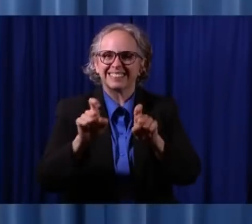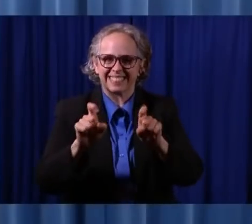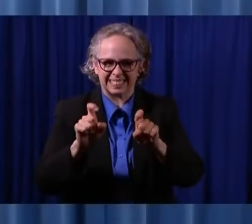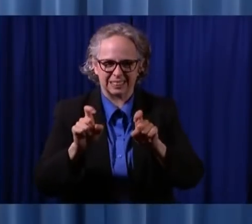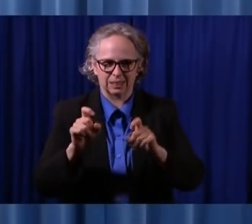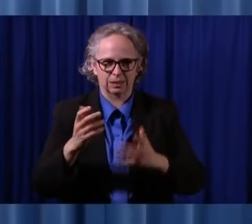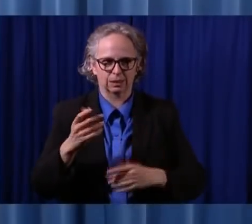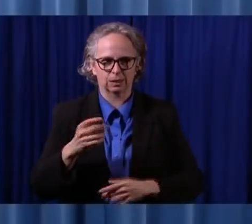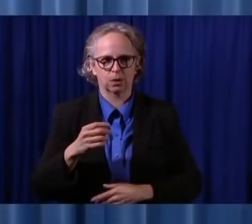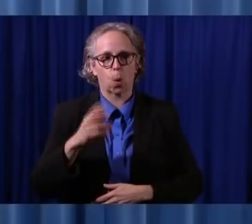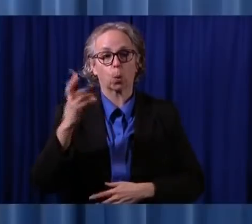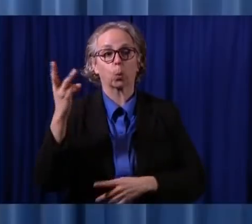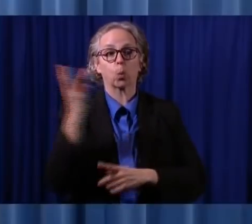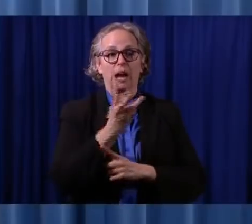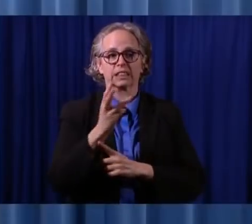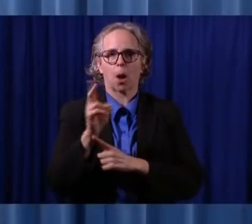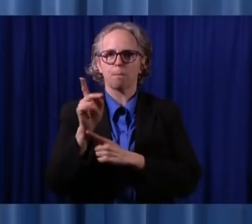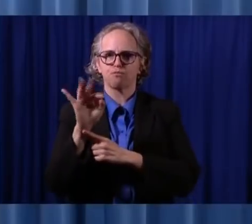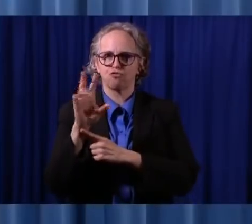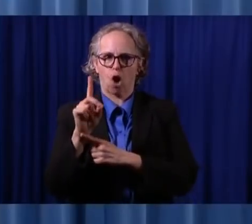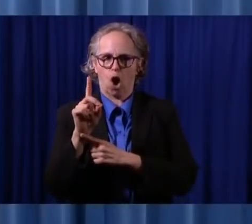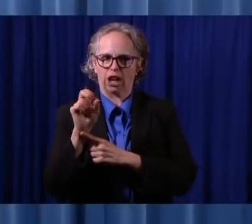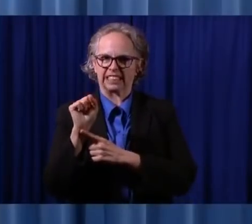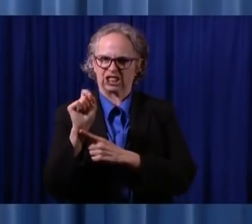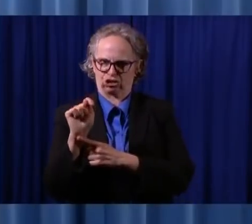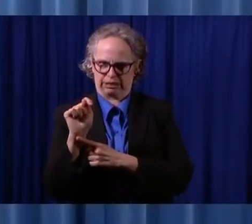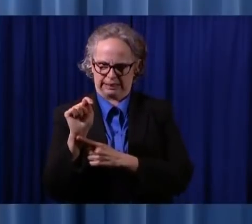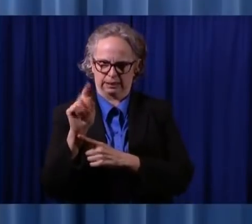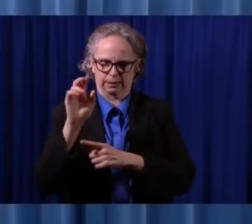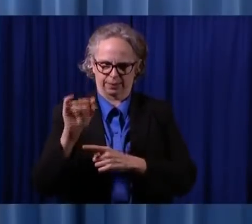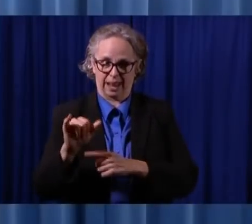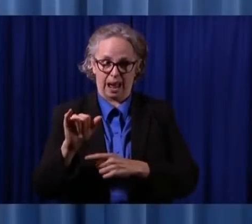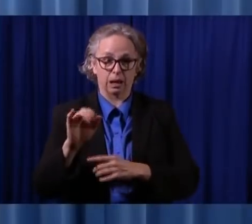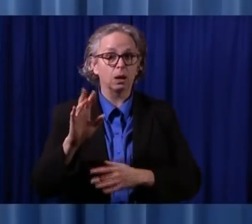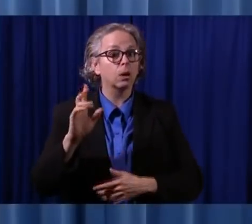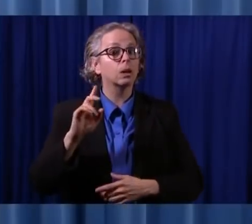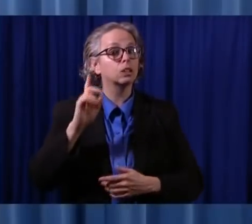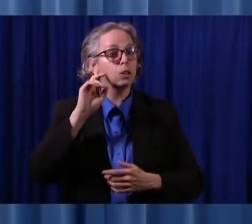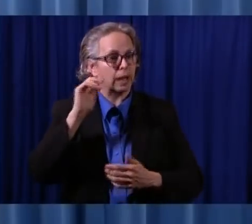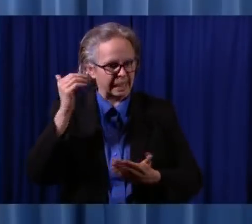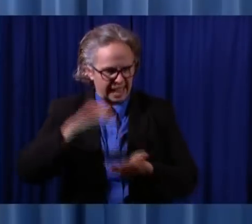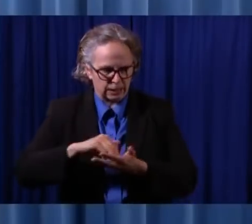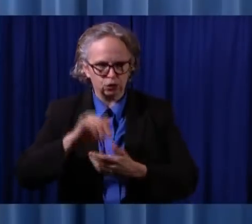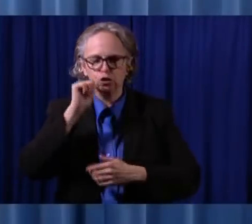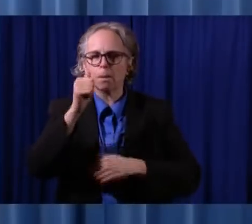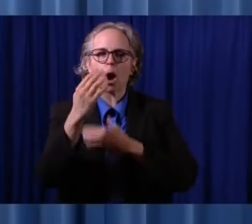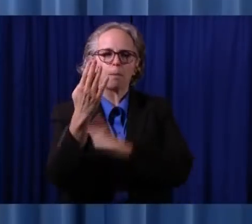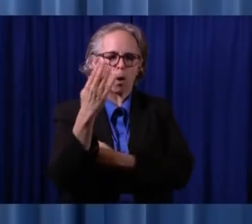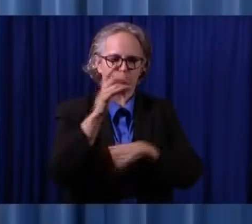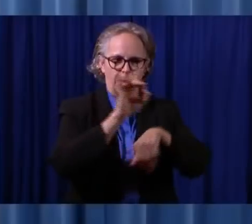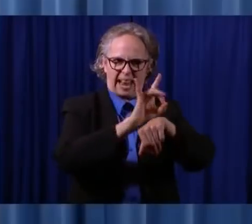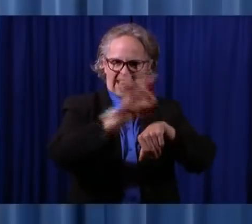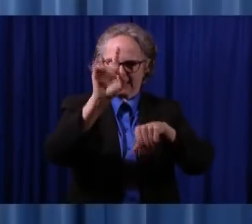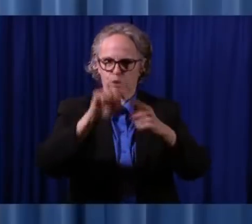ANYONE WITH THE DEPARTMENT OF SAFETY, WHICH IS ACTUALLY WHERE WE ARE RIGHT NOW ON WEST BROAD. THEY WILL BE BACK AGAIN